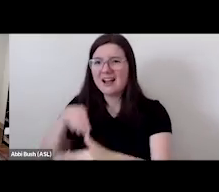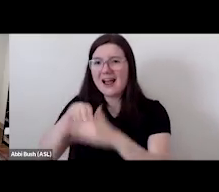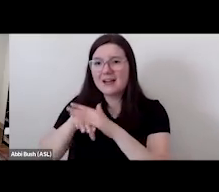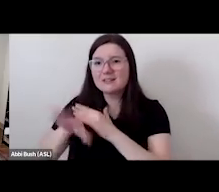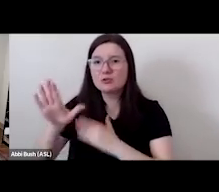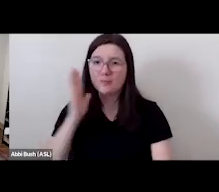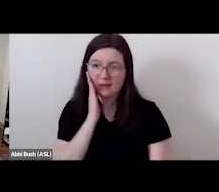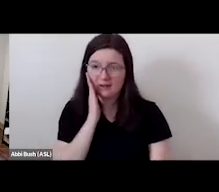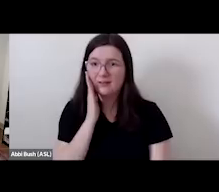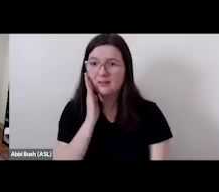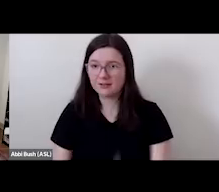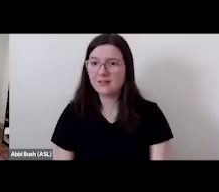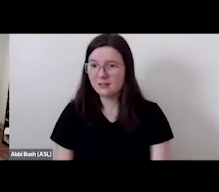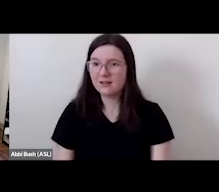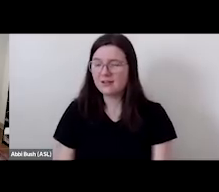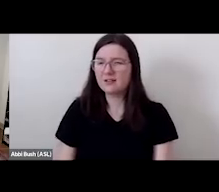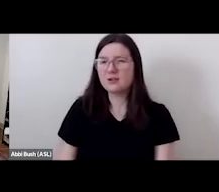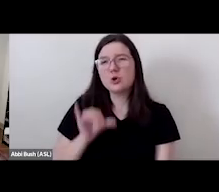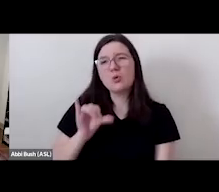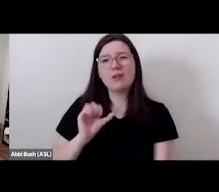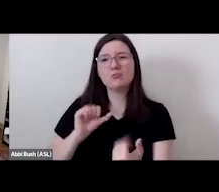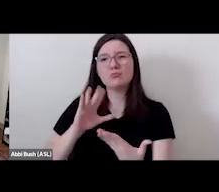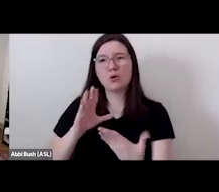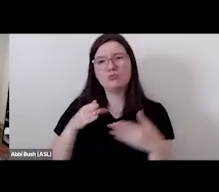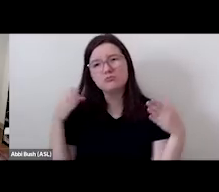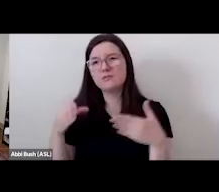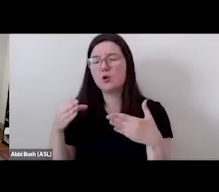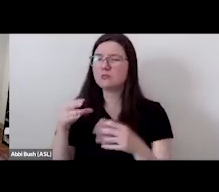who doesn't really understand why you would care if their room is clean or not.